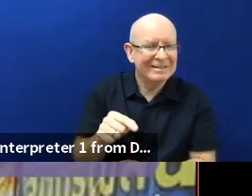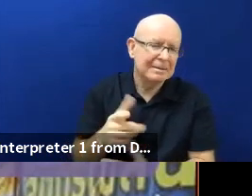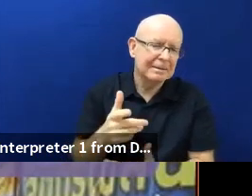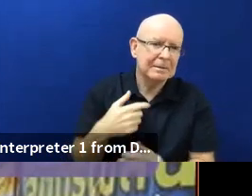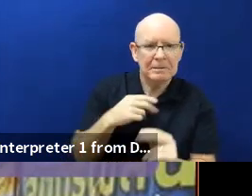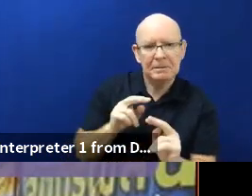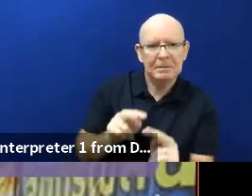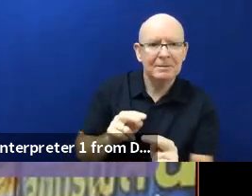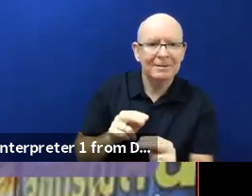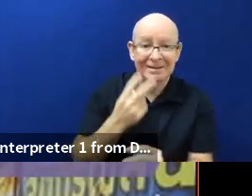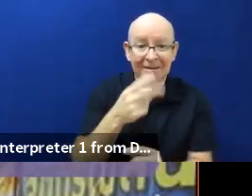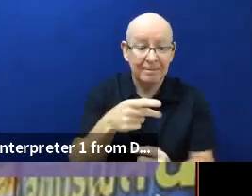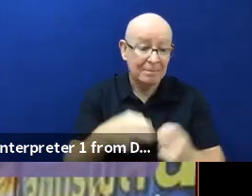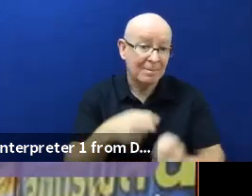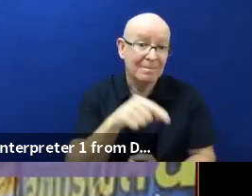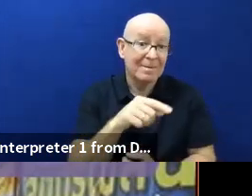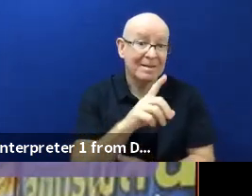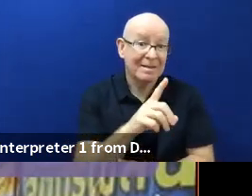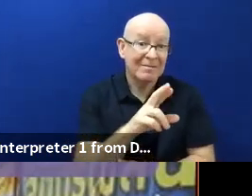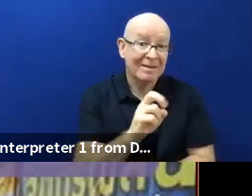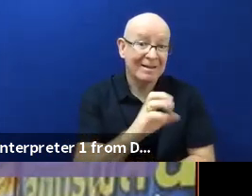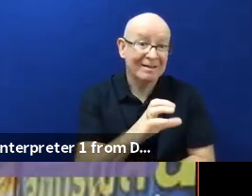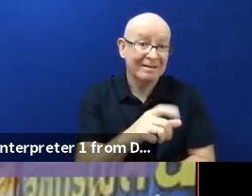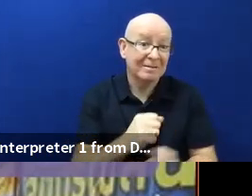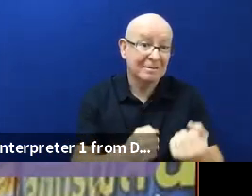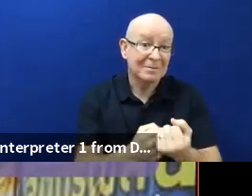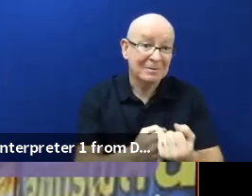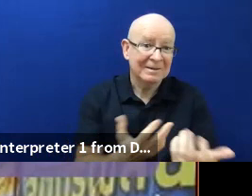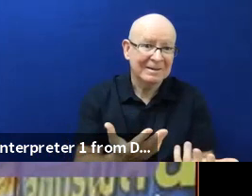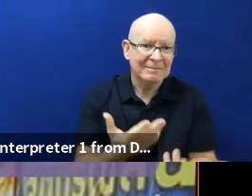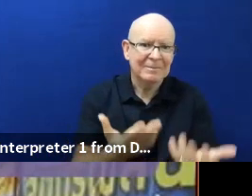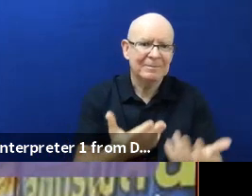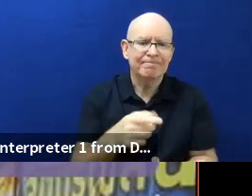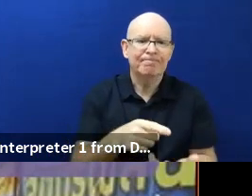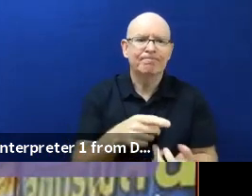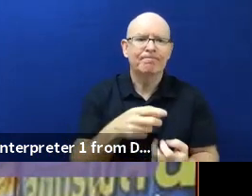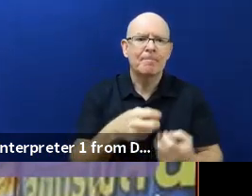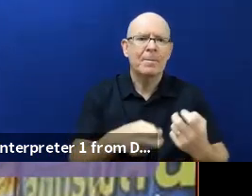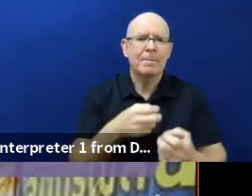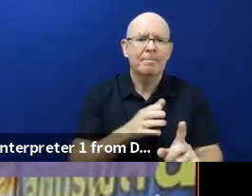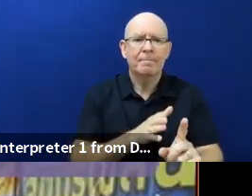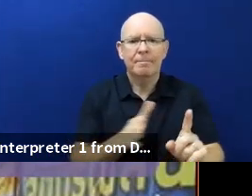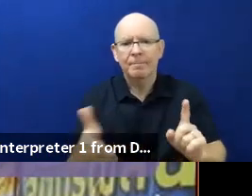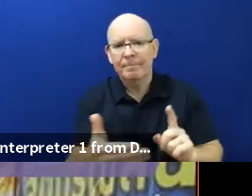workplaces, in public transport and in education, indirect employment may be a better solution